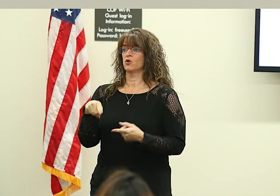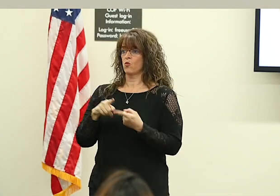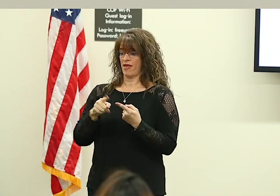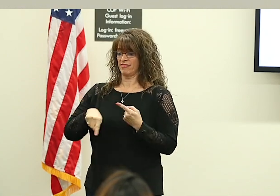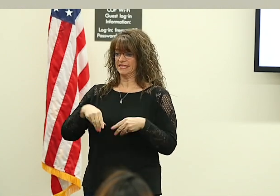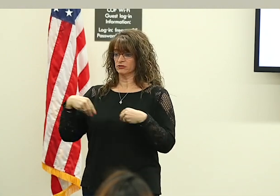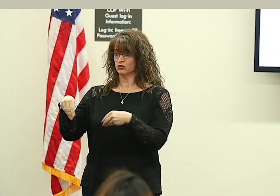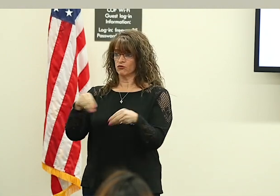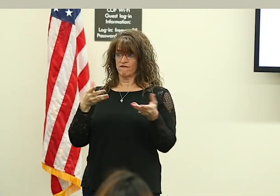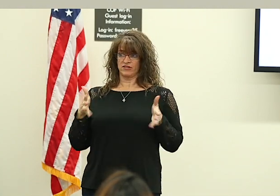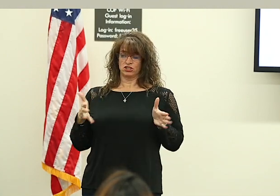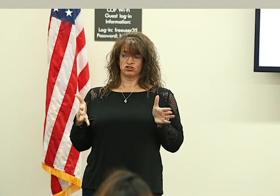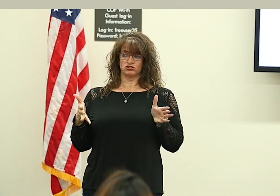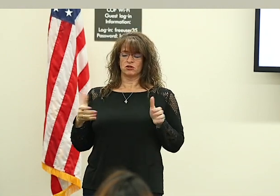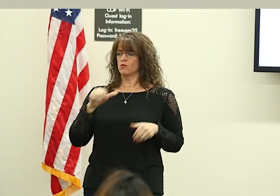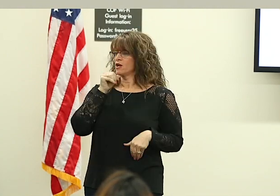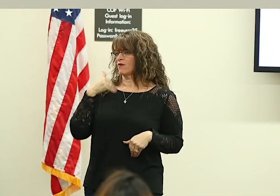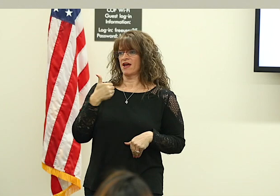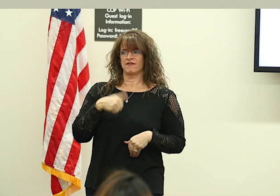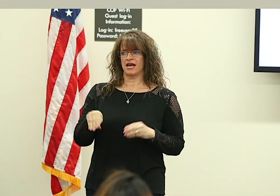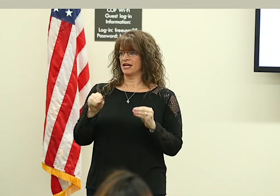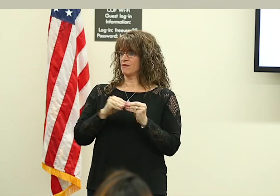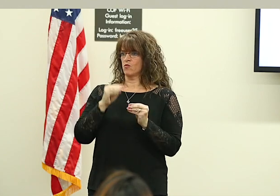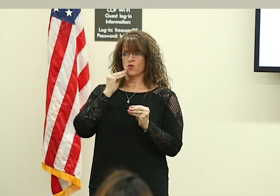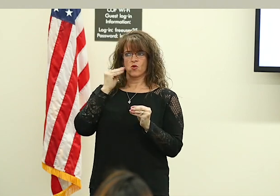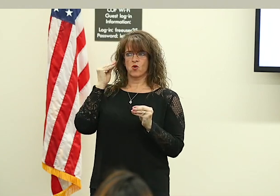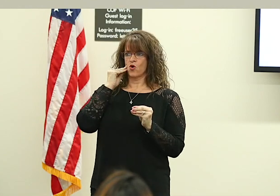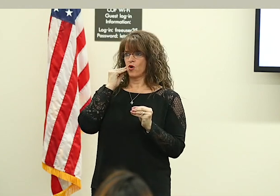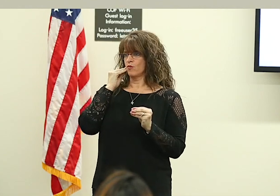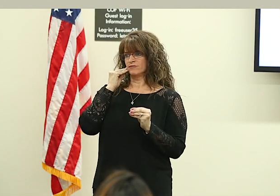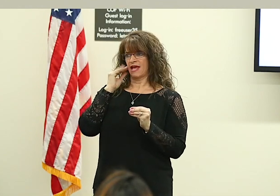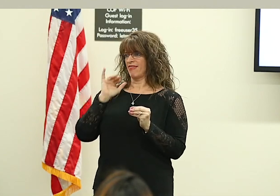we don't have anymore homes at this development.